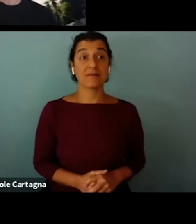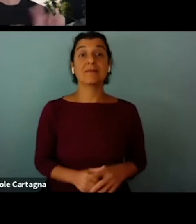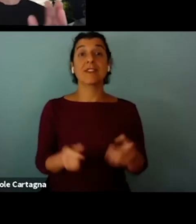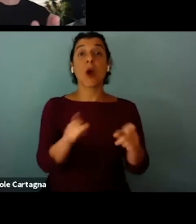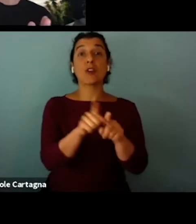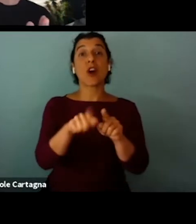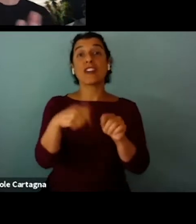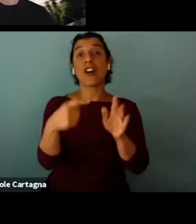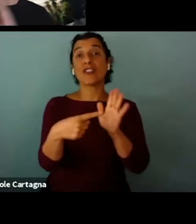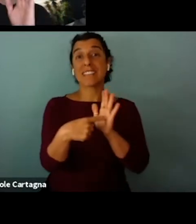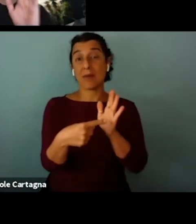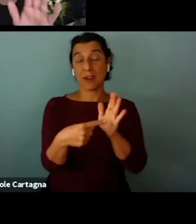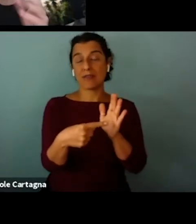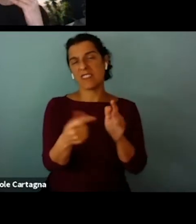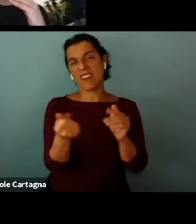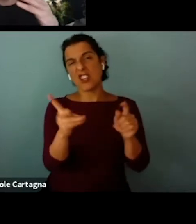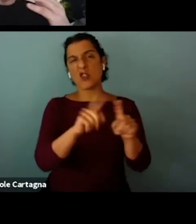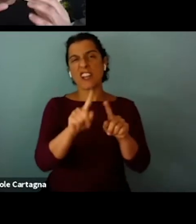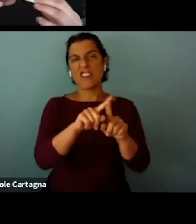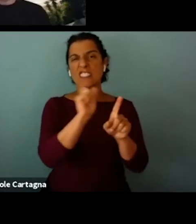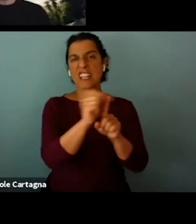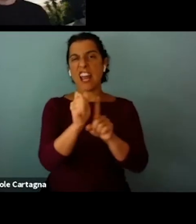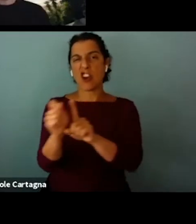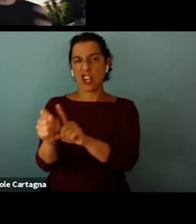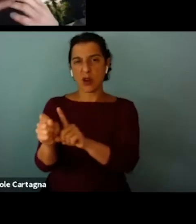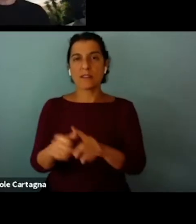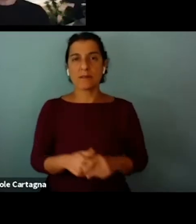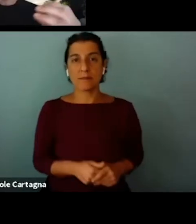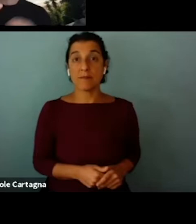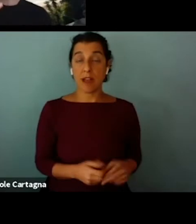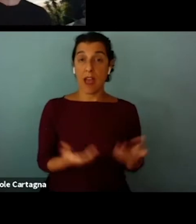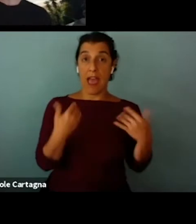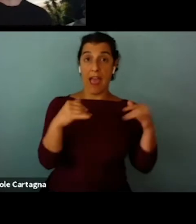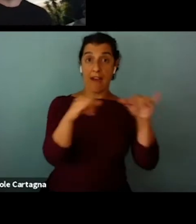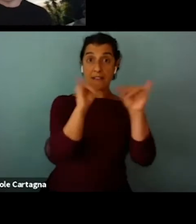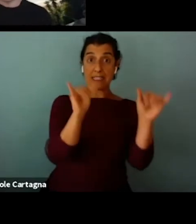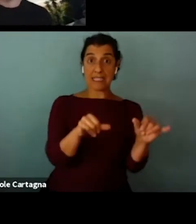of scenarios one where we have a where you can look for a screen and another where it's a sort